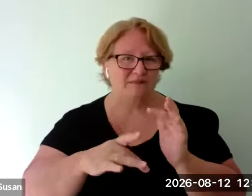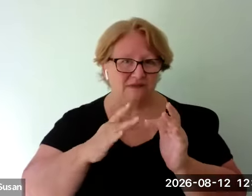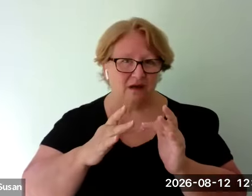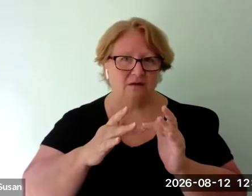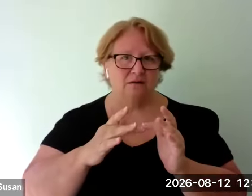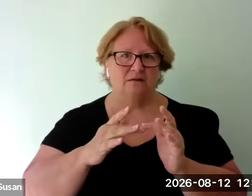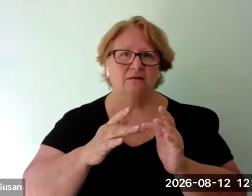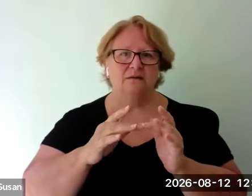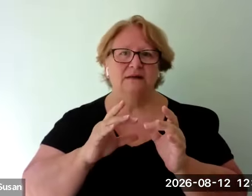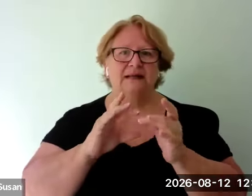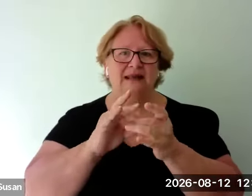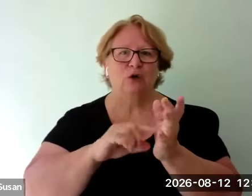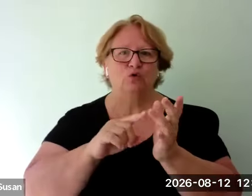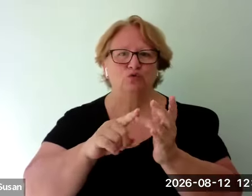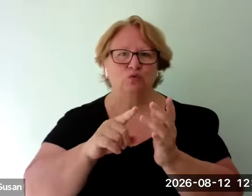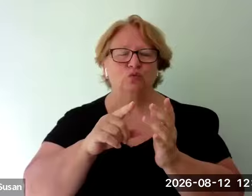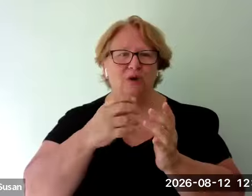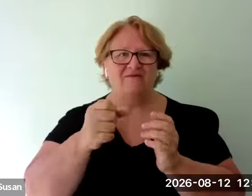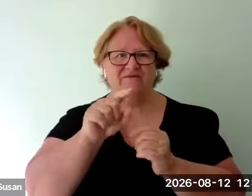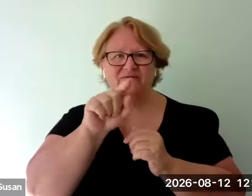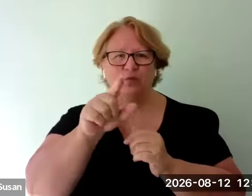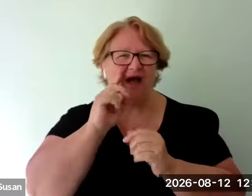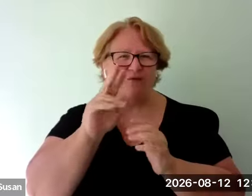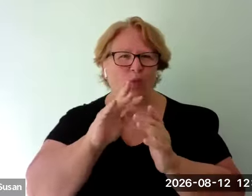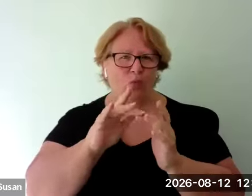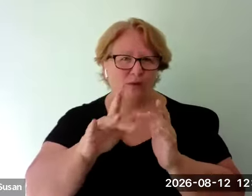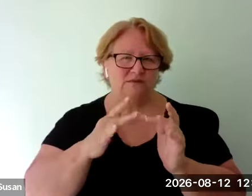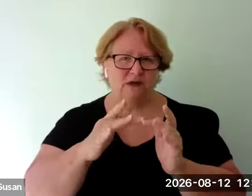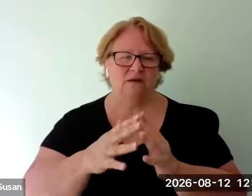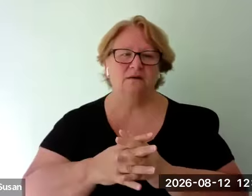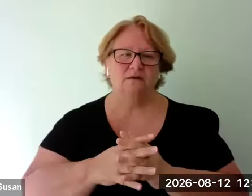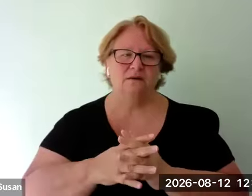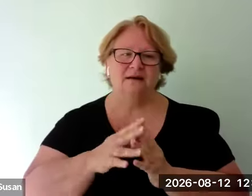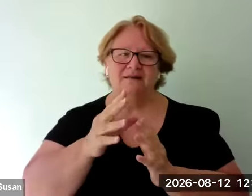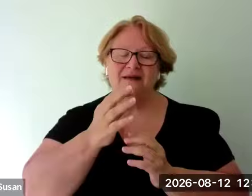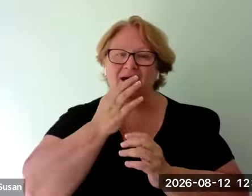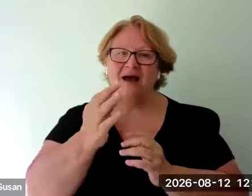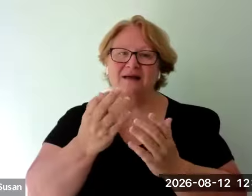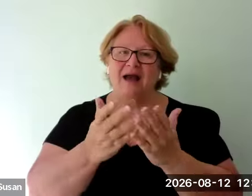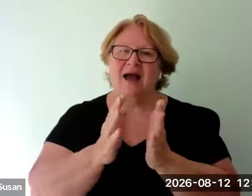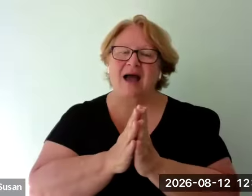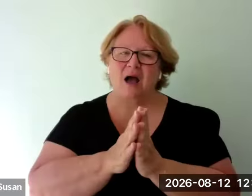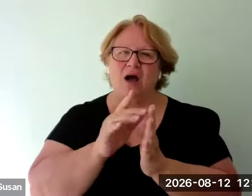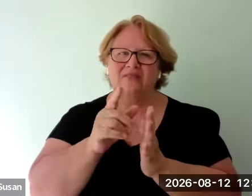principles and Research Agenda , which I've noted are available on the NDRP website and are linked to from the